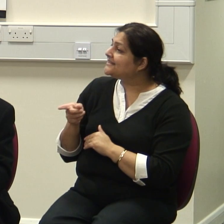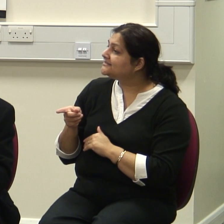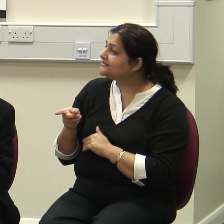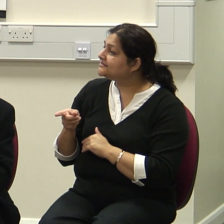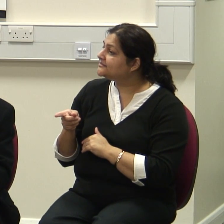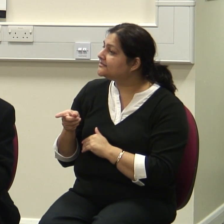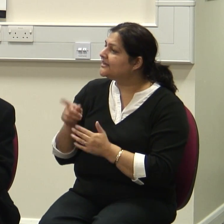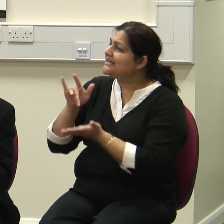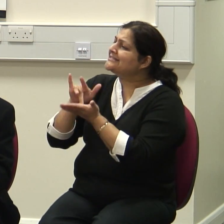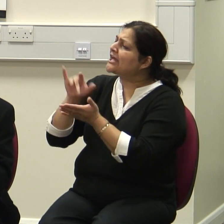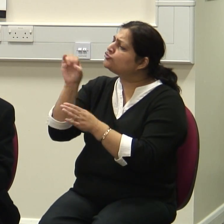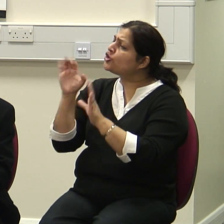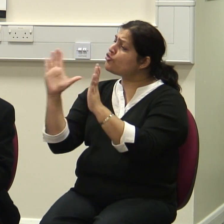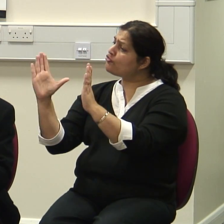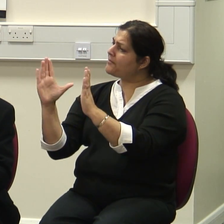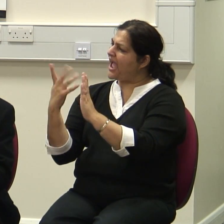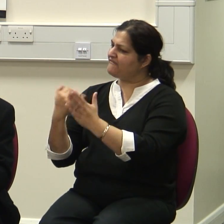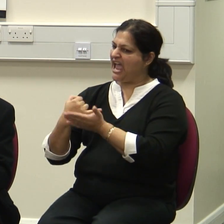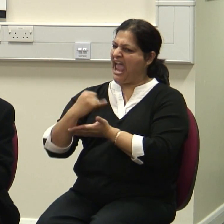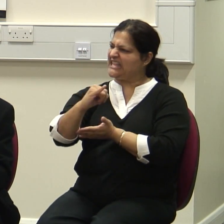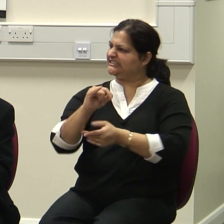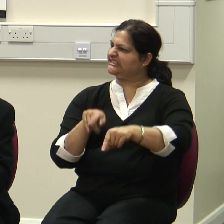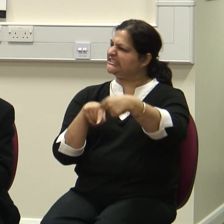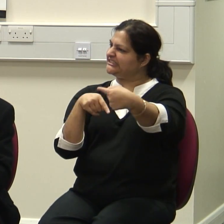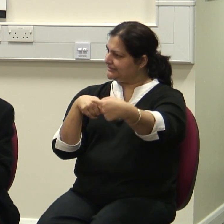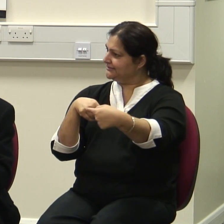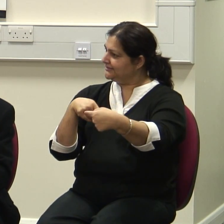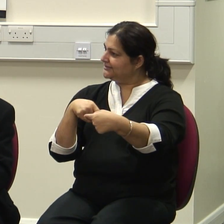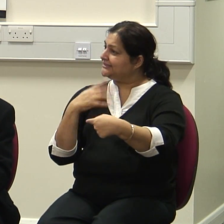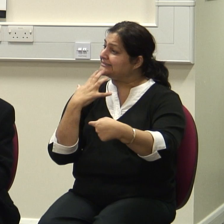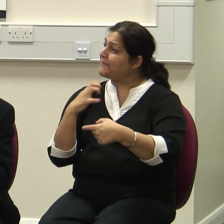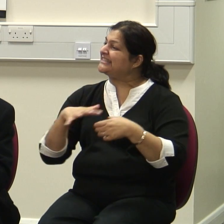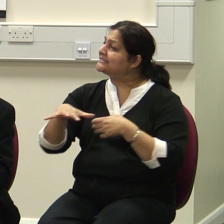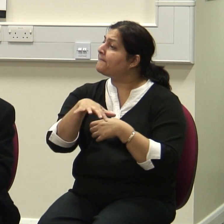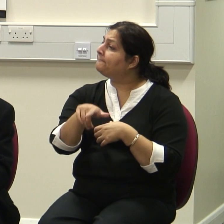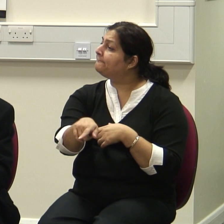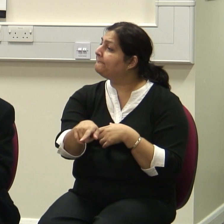central Europe, they could be a psychiatrist no more than they could be a general in the